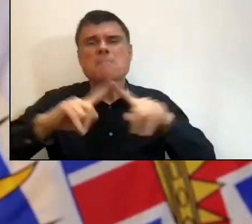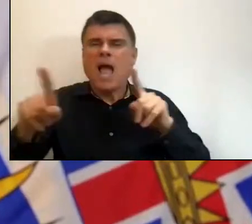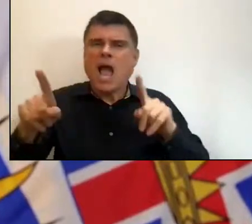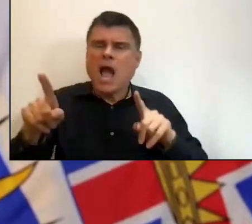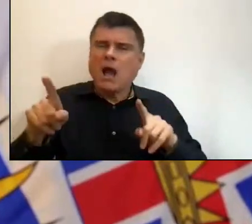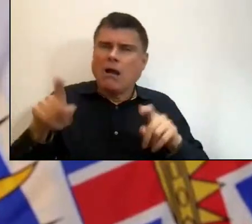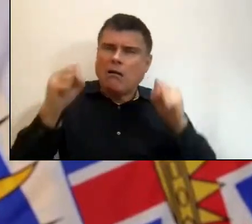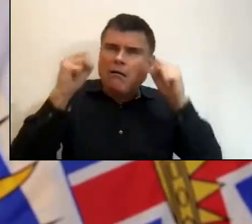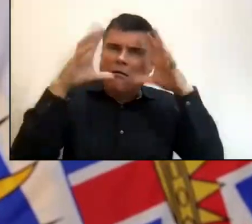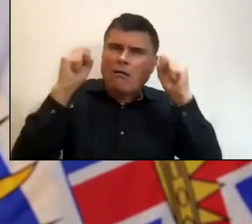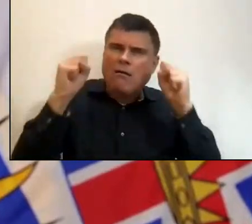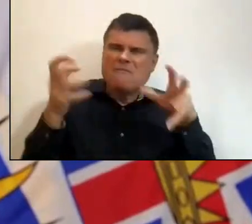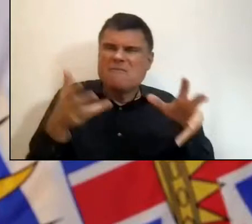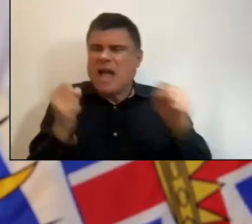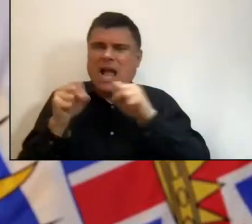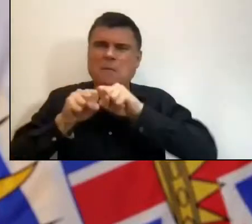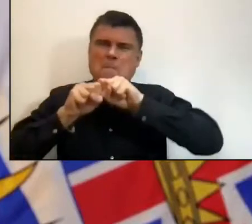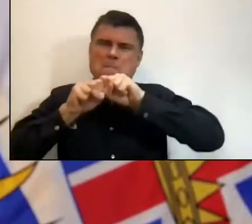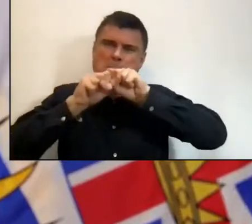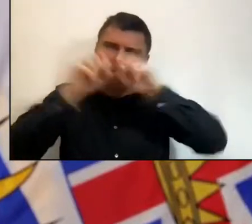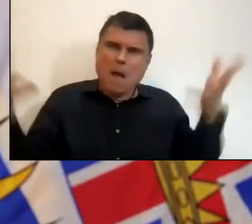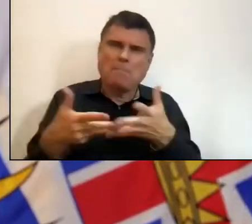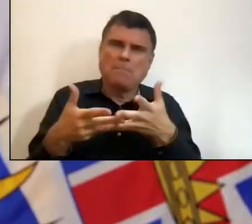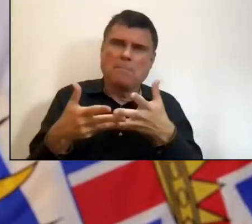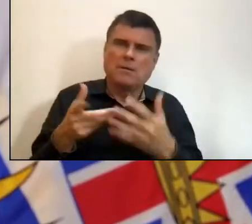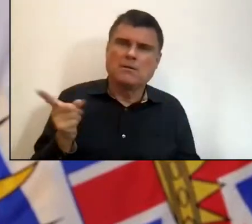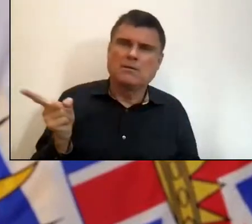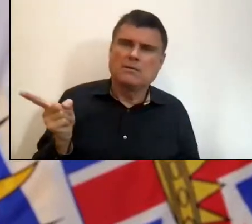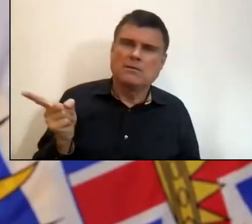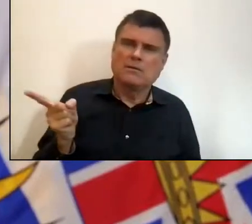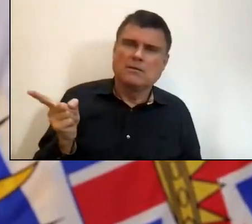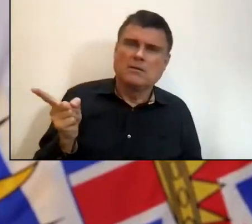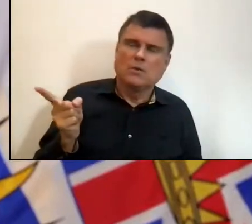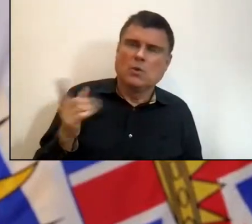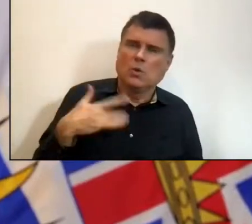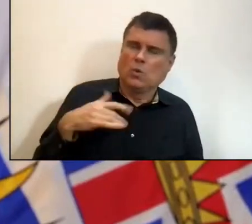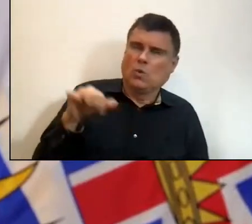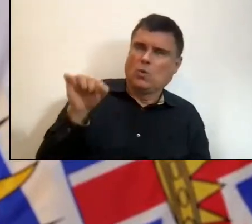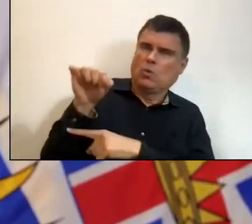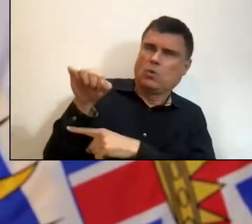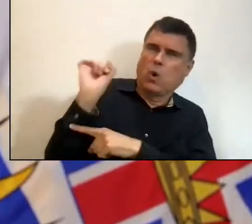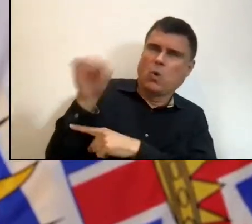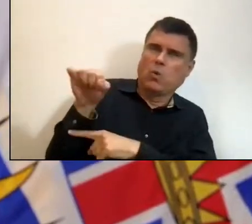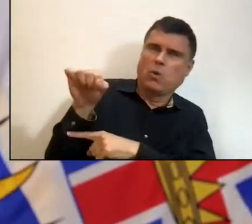who have been following this for